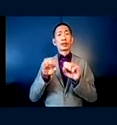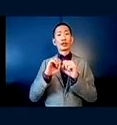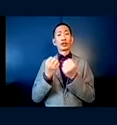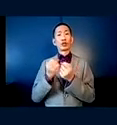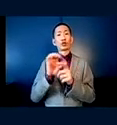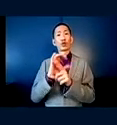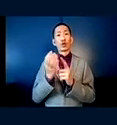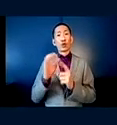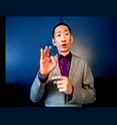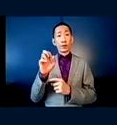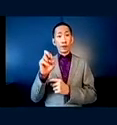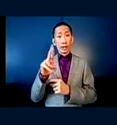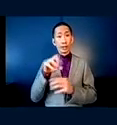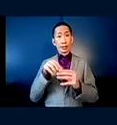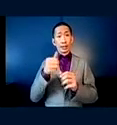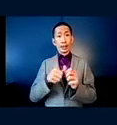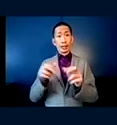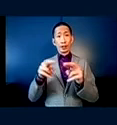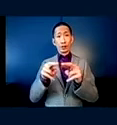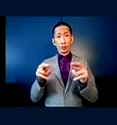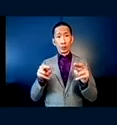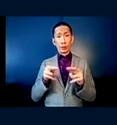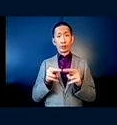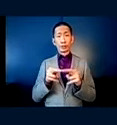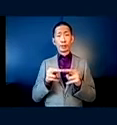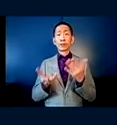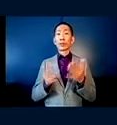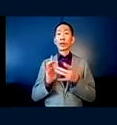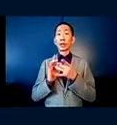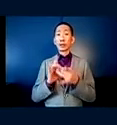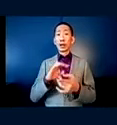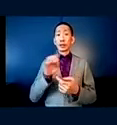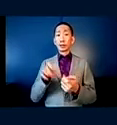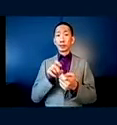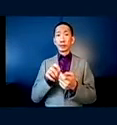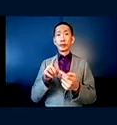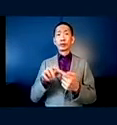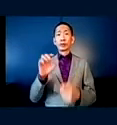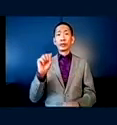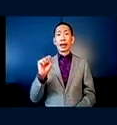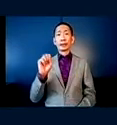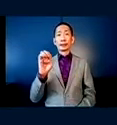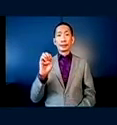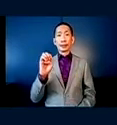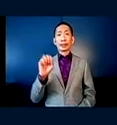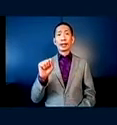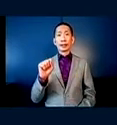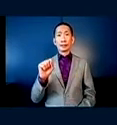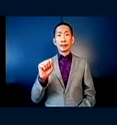FEW STUDIES EXAMINE REGIONAL DIFFERENCES THAT MAY CORRELATE WITHIN EACH RAGE.